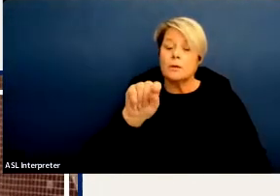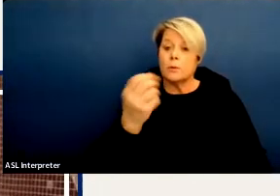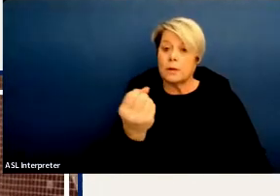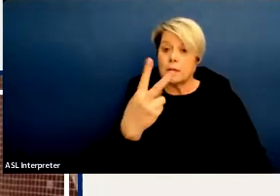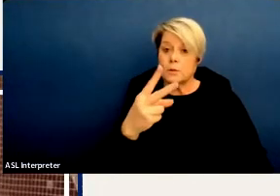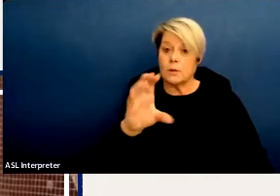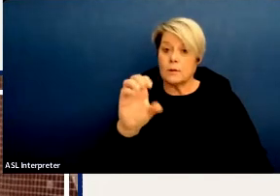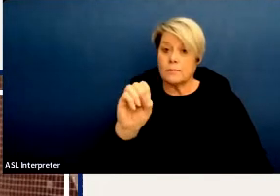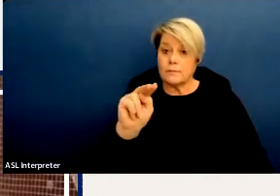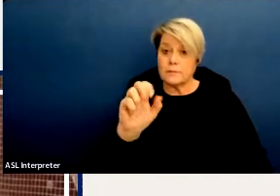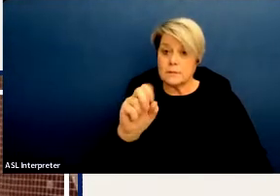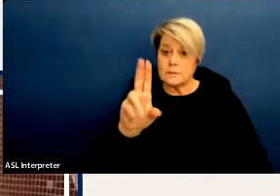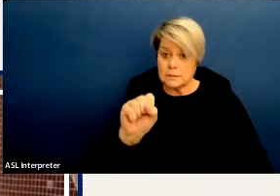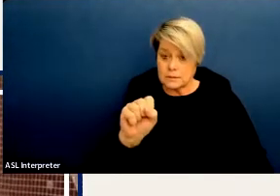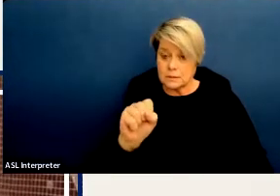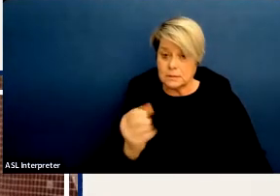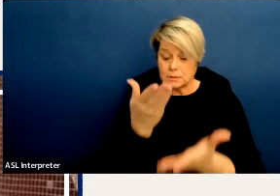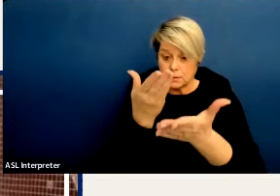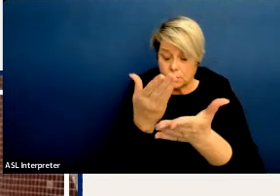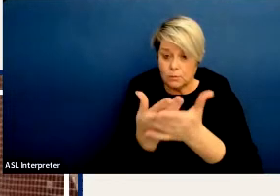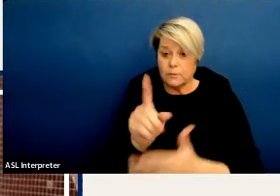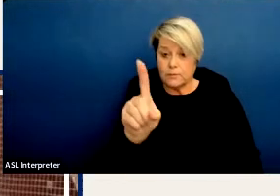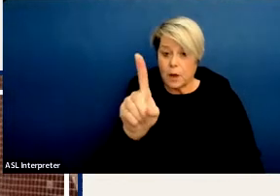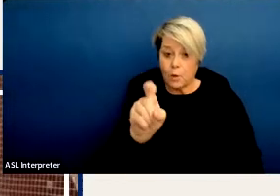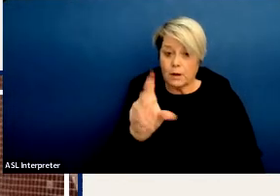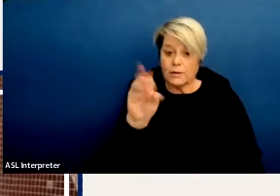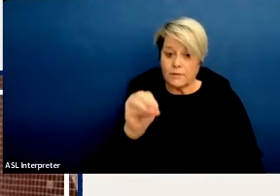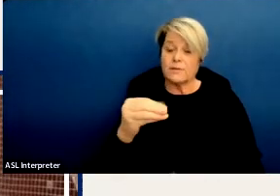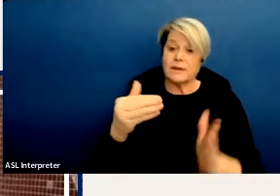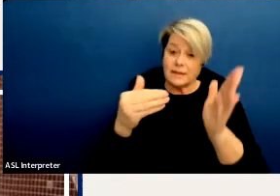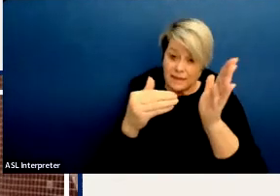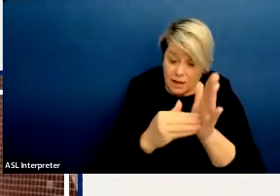know this or a lot of us know the 2012 census showed